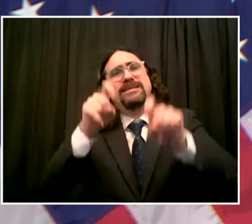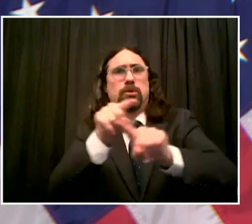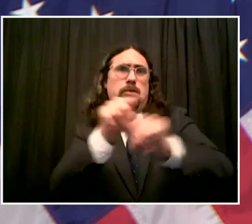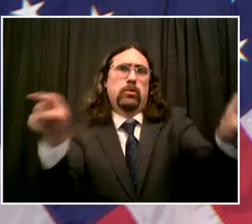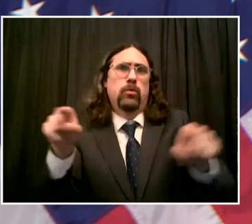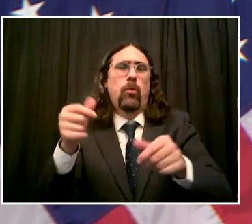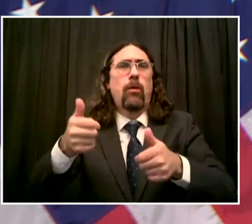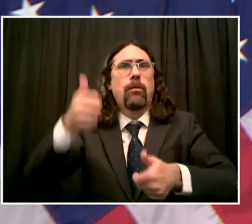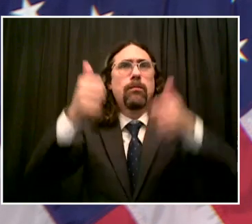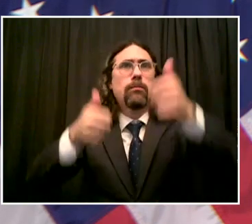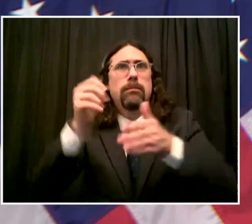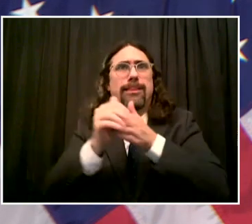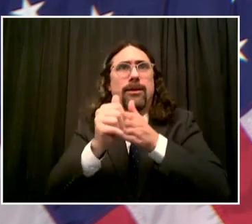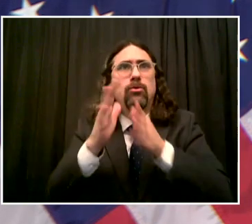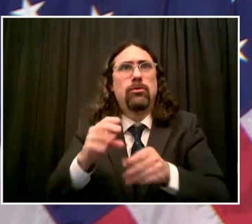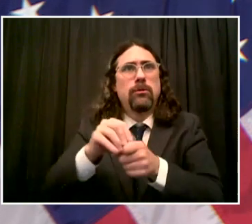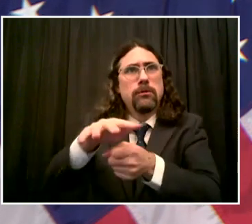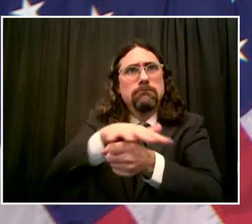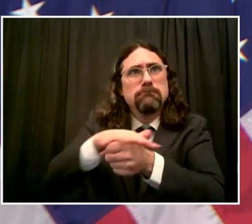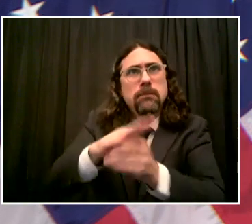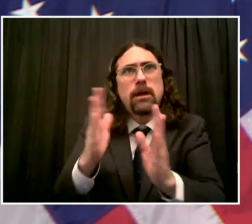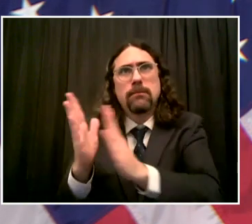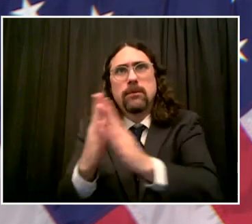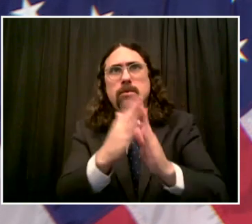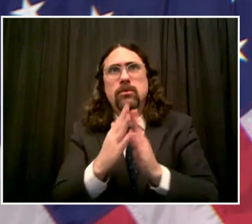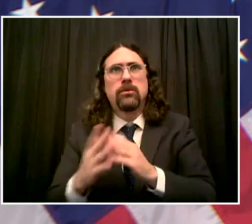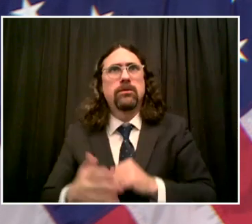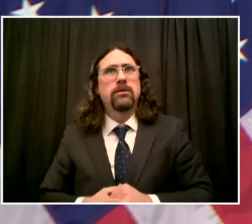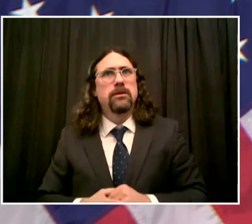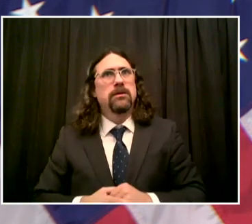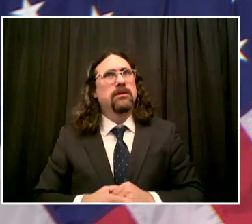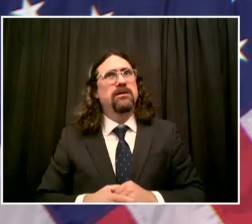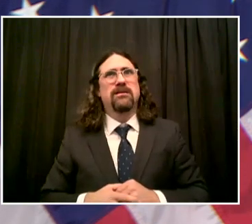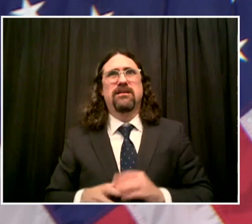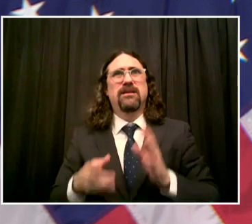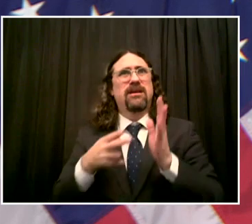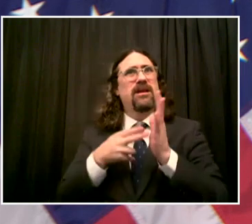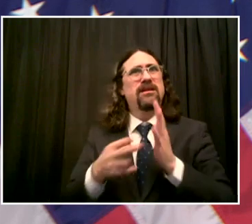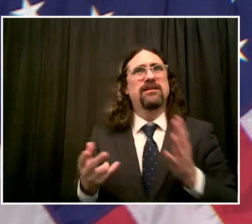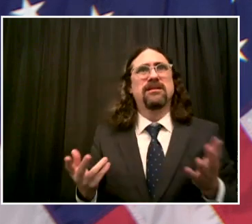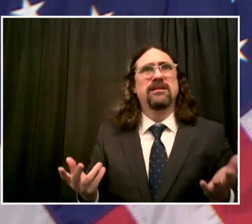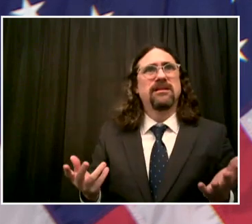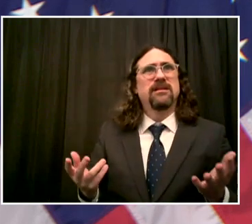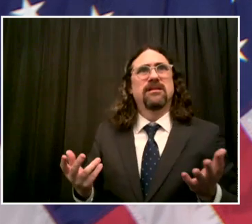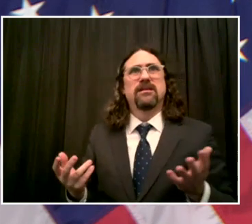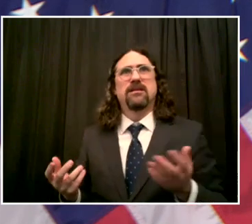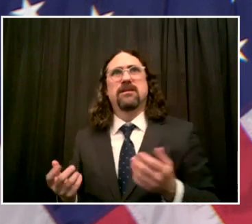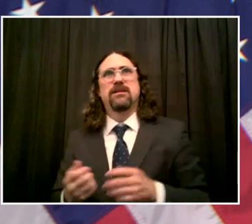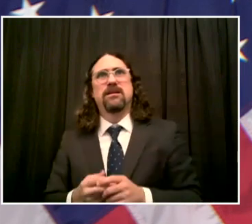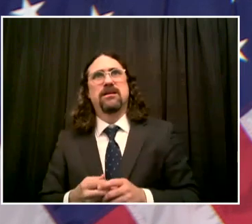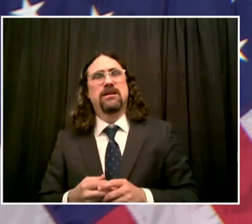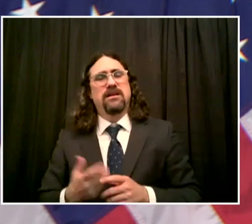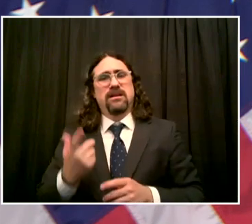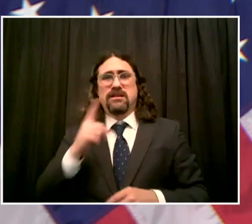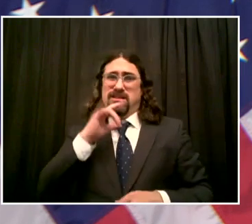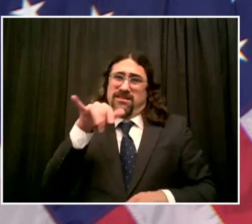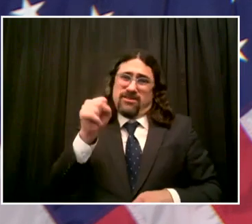RIGHT NOW.